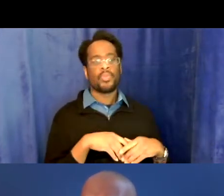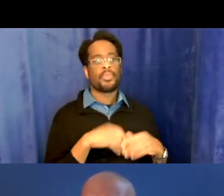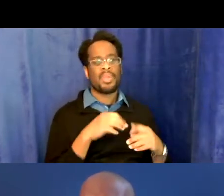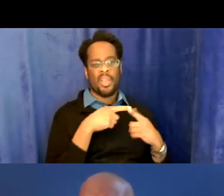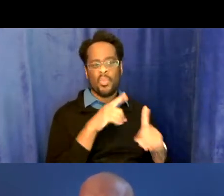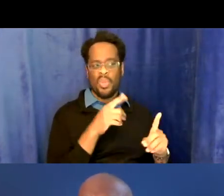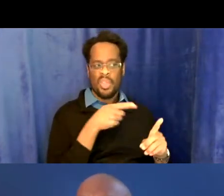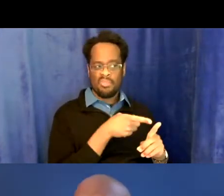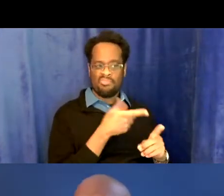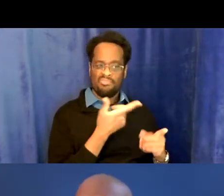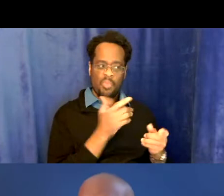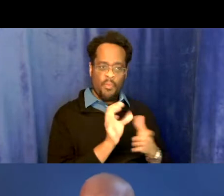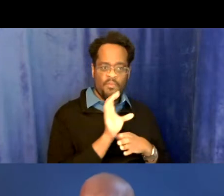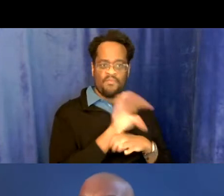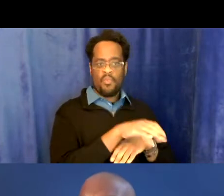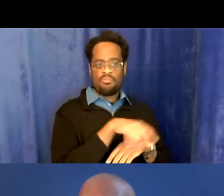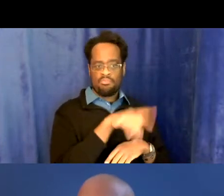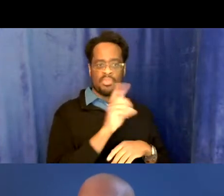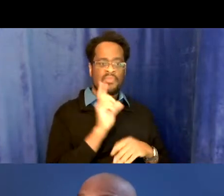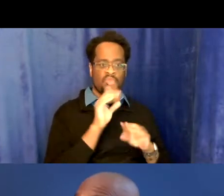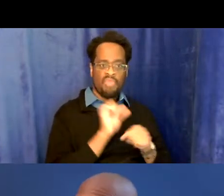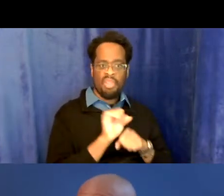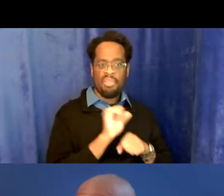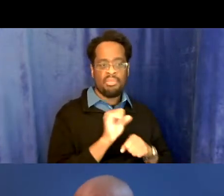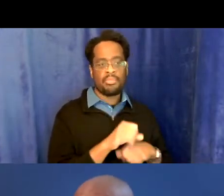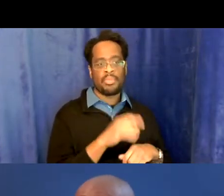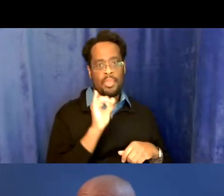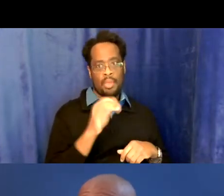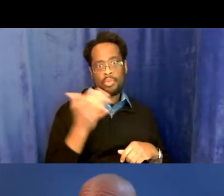teach you how to talk. I'm going to teach you how to speak." And they forced those deaf people to